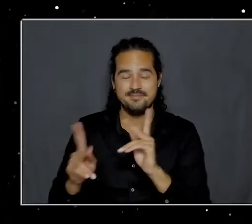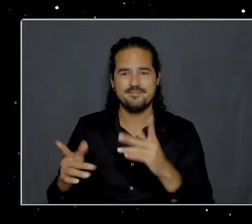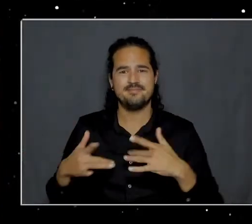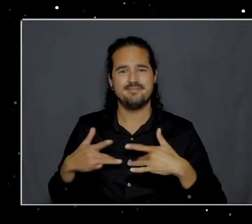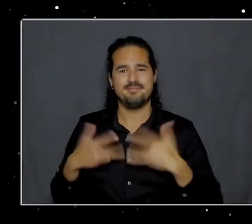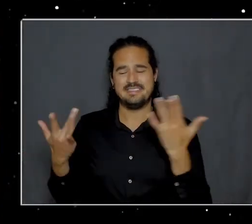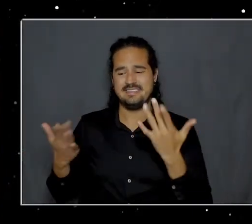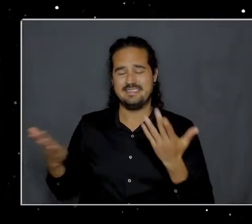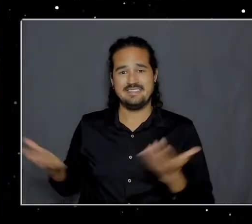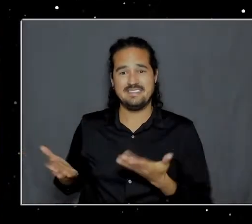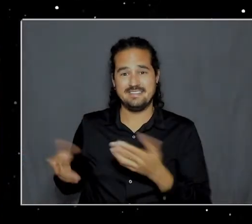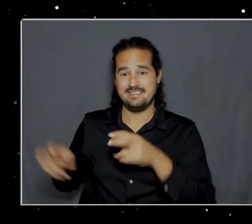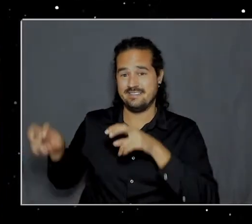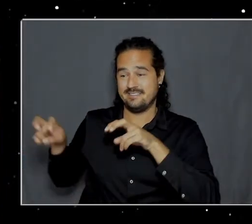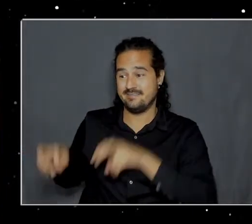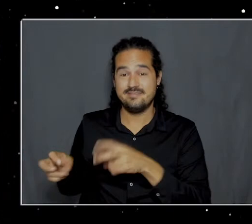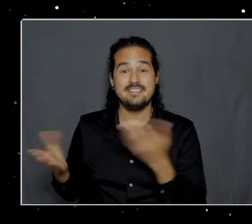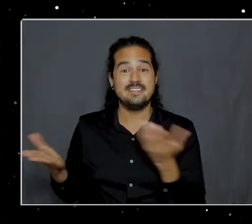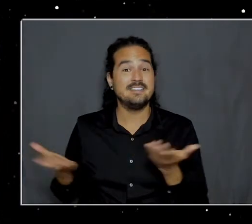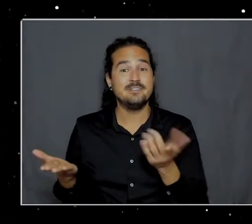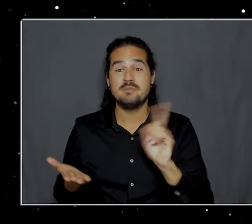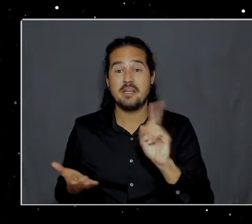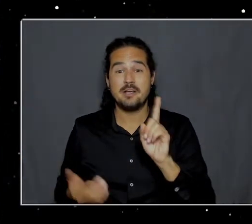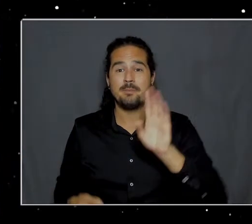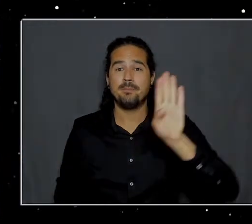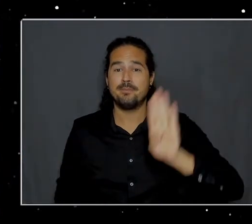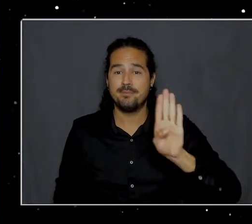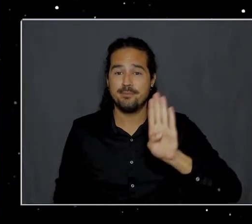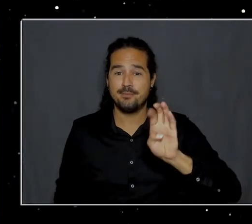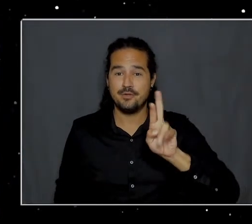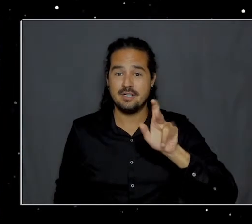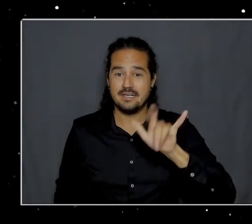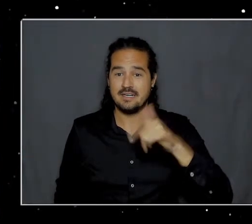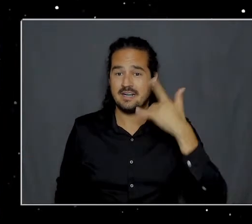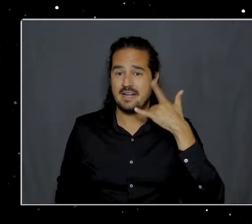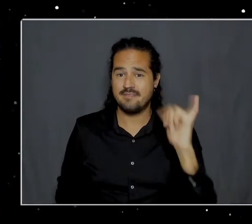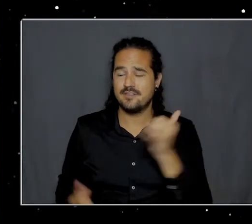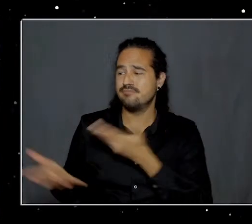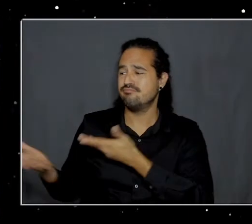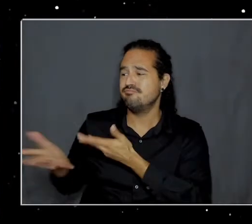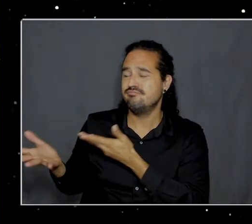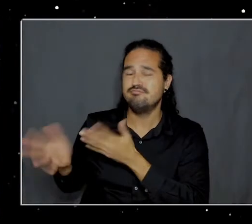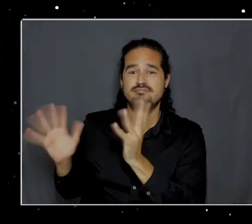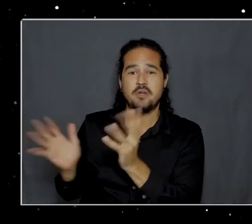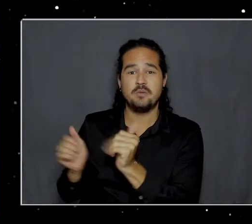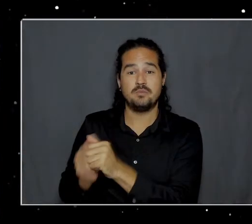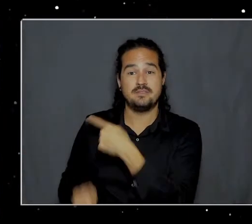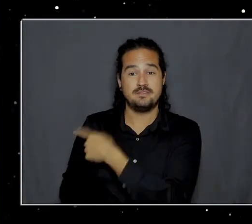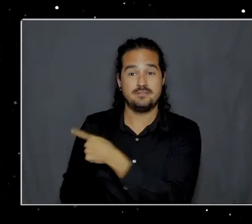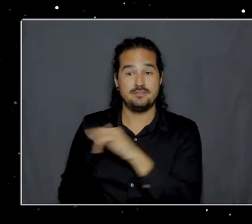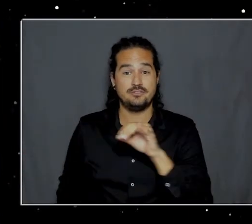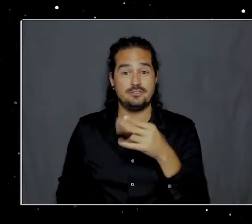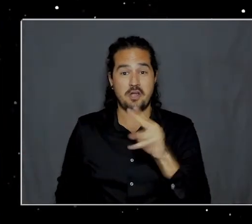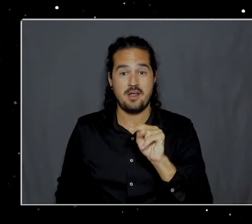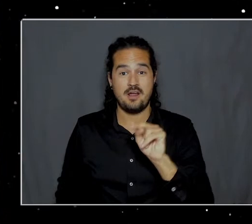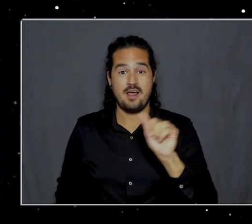I'M REALLY THRILLED TO BE IN BERKELEY, CALIFORNIA, TO SHARE A